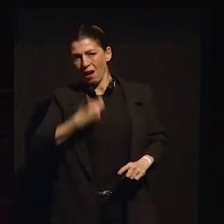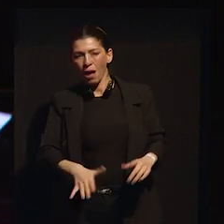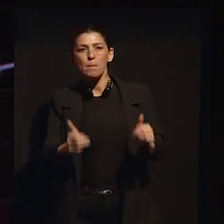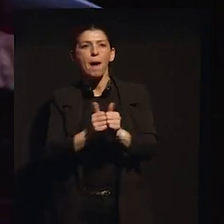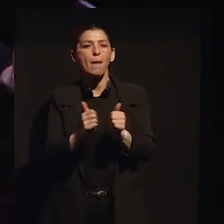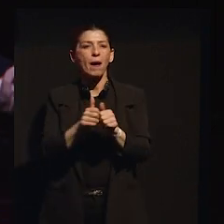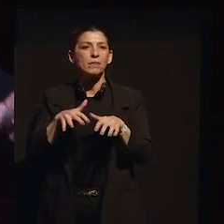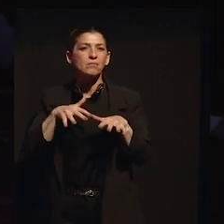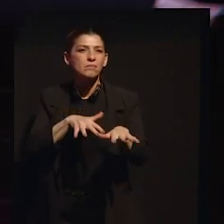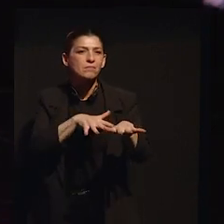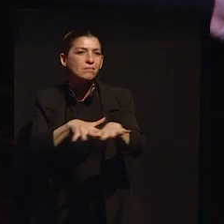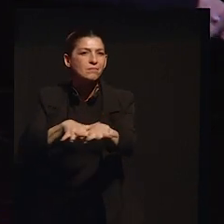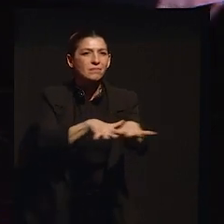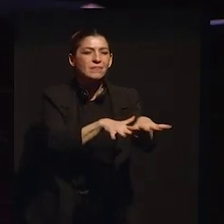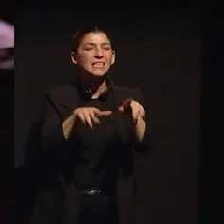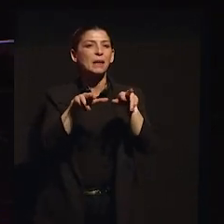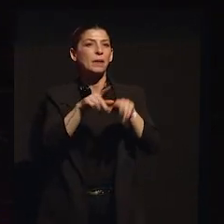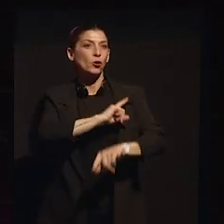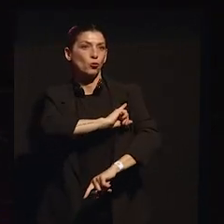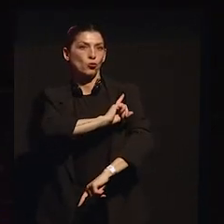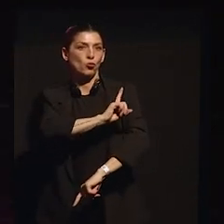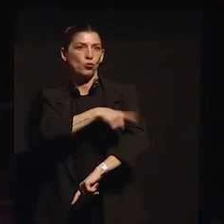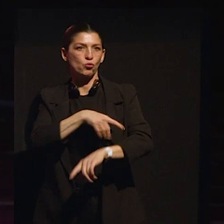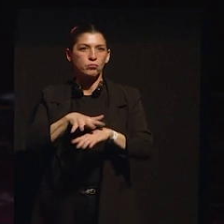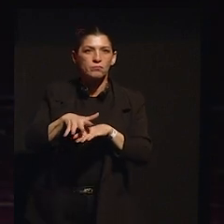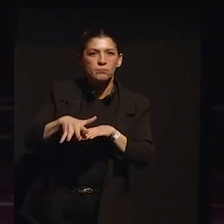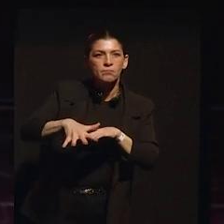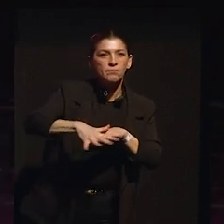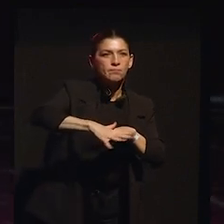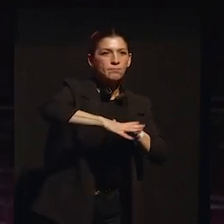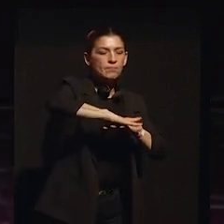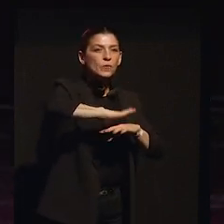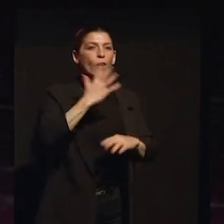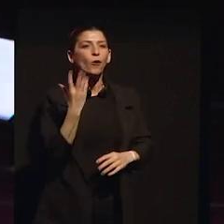One is more dominant. The dominant girl goes, “come on, have your period with me”, and all the other girls have periods.